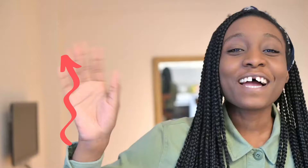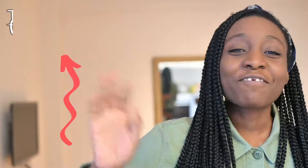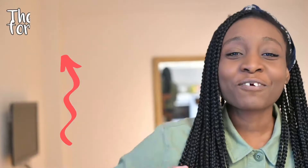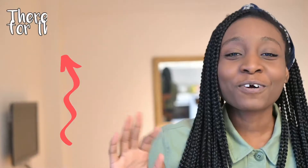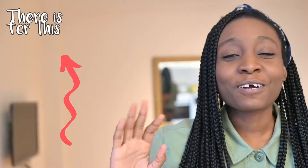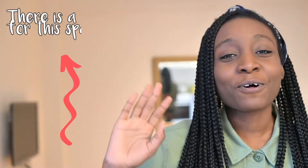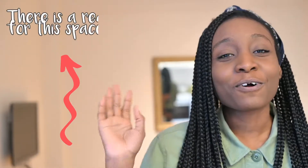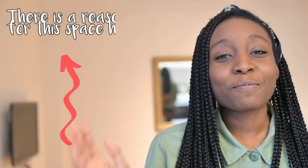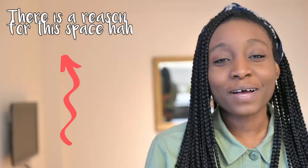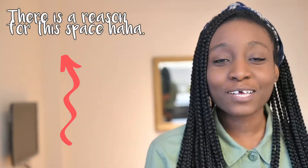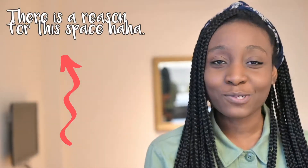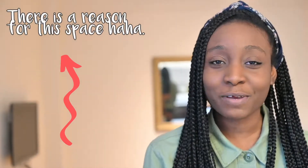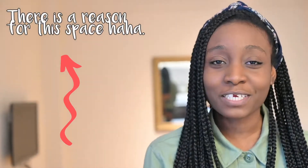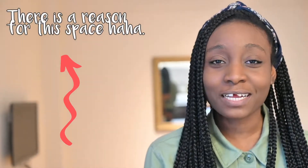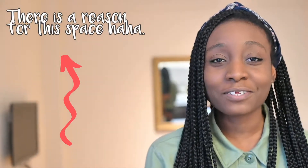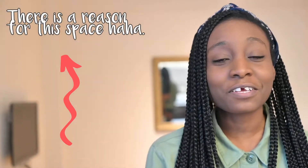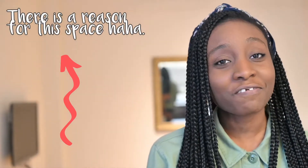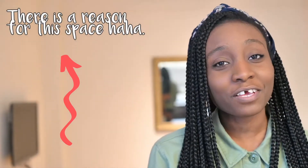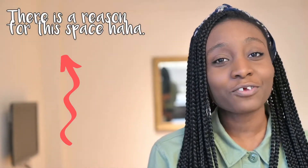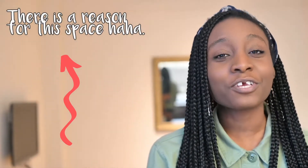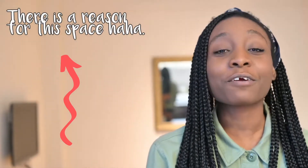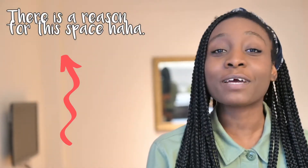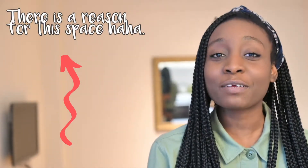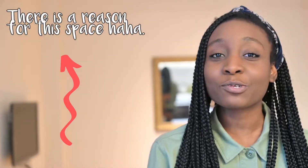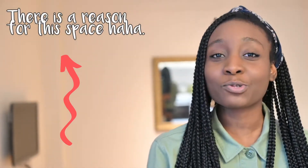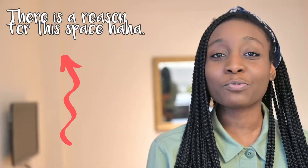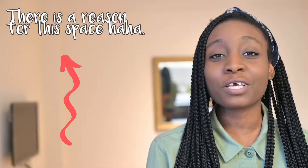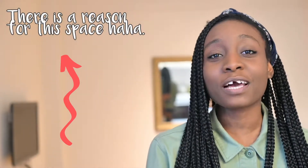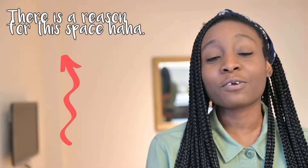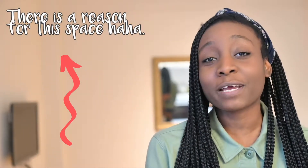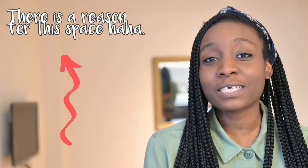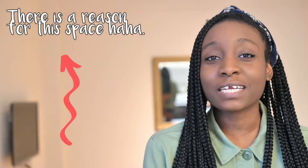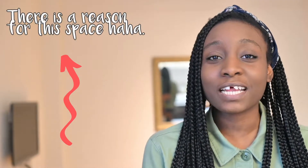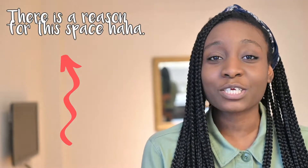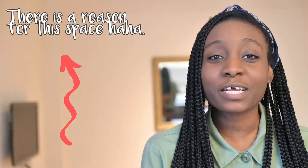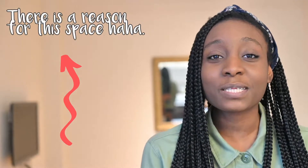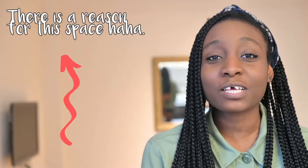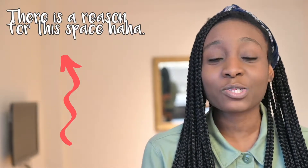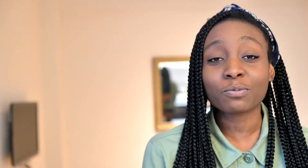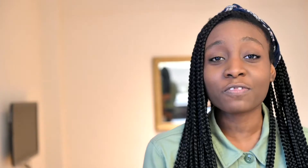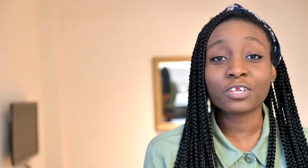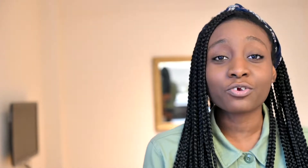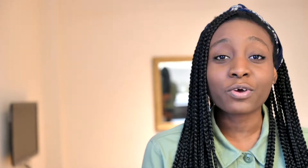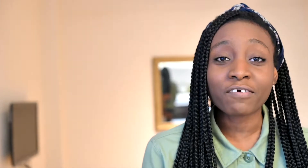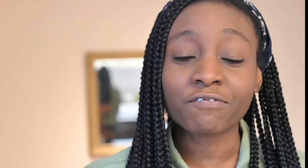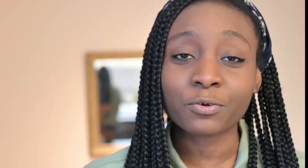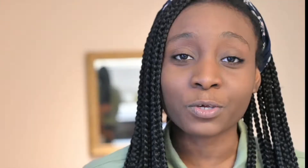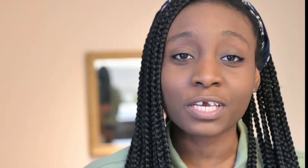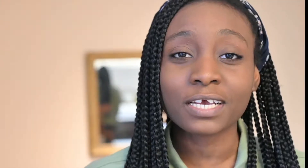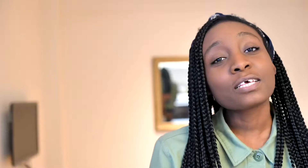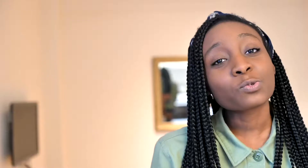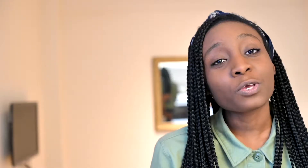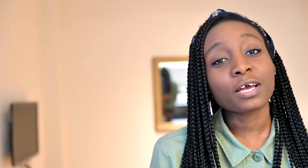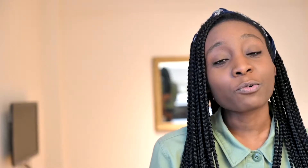Hi everyone and welcome back to my channel, if you're new here my name is Sunmi and on my channel I try to learn something new every week and this week